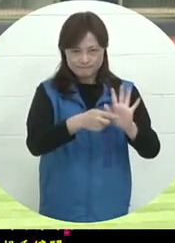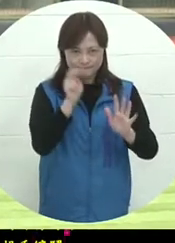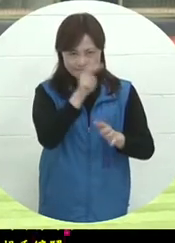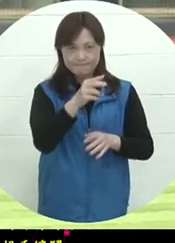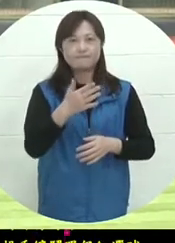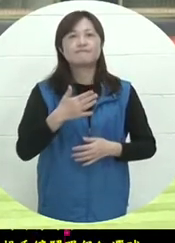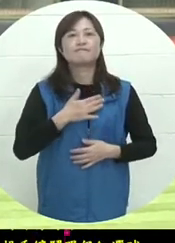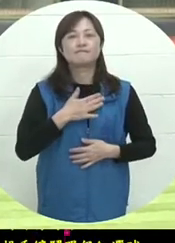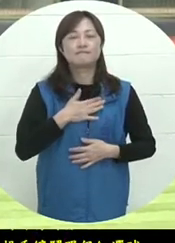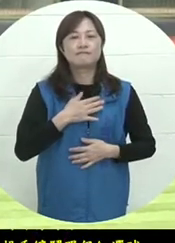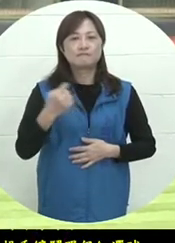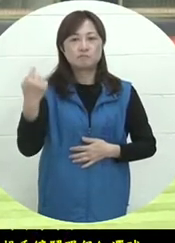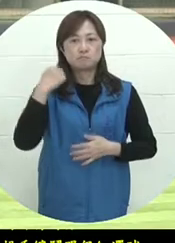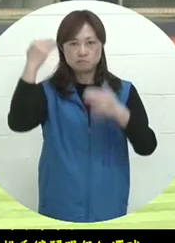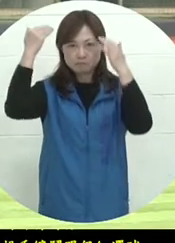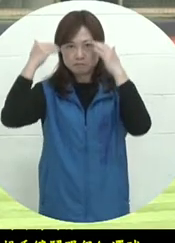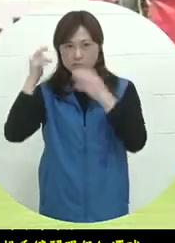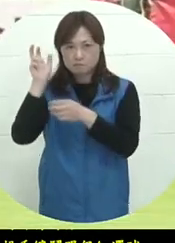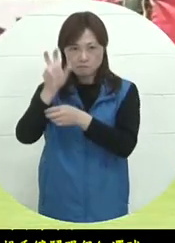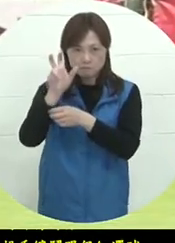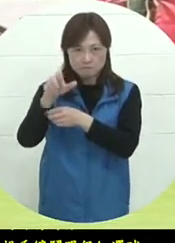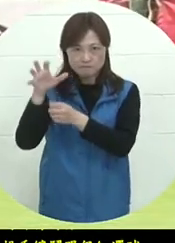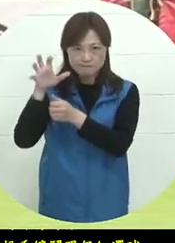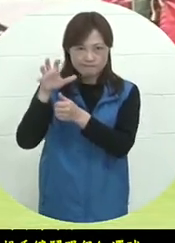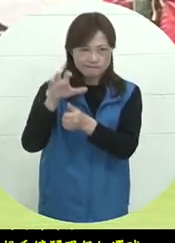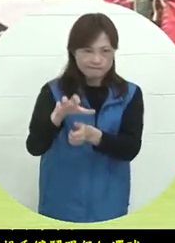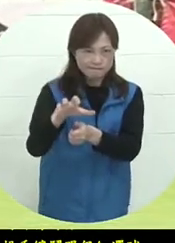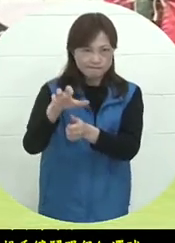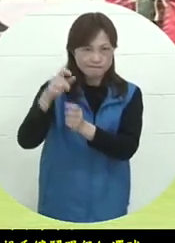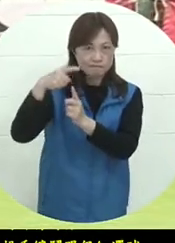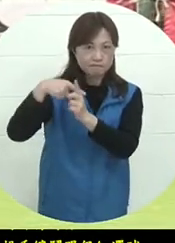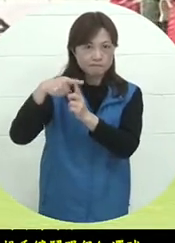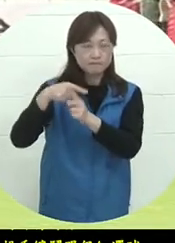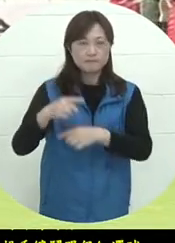In terms of the entire suppressive power of the Korean pitchers yesterday, of course,